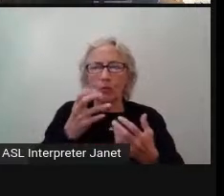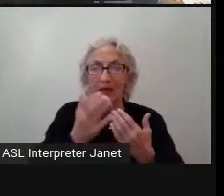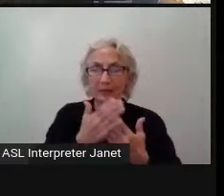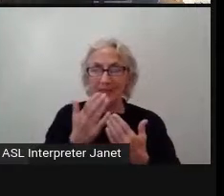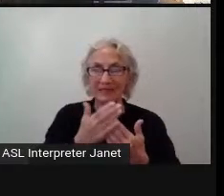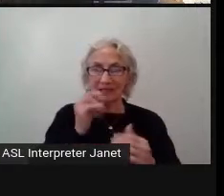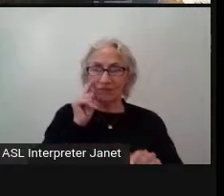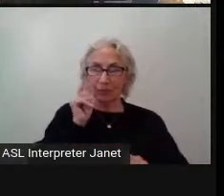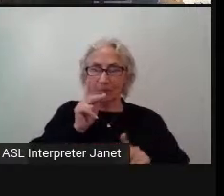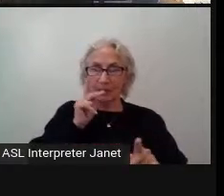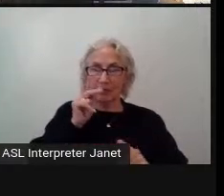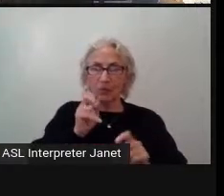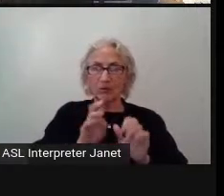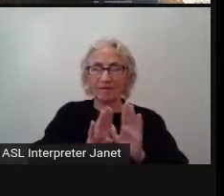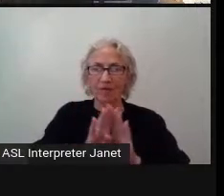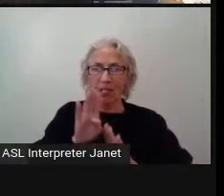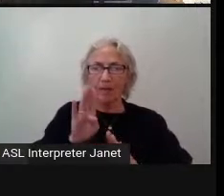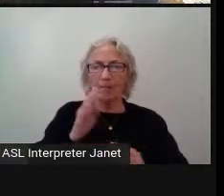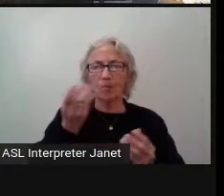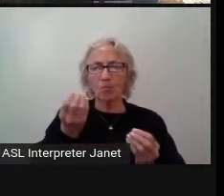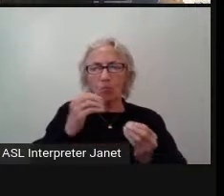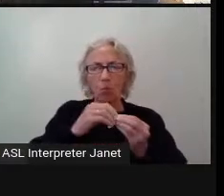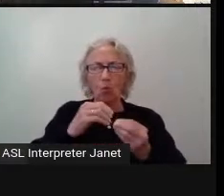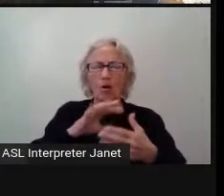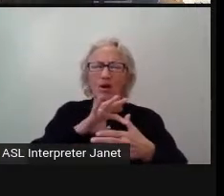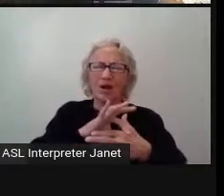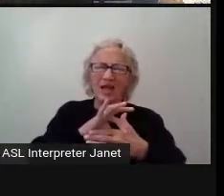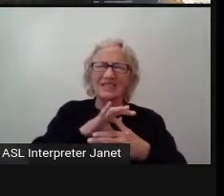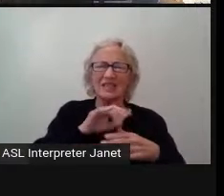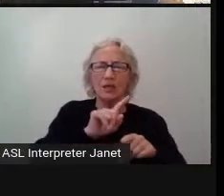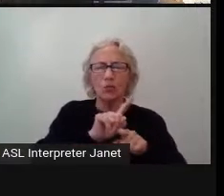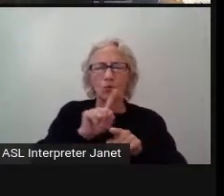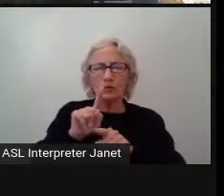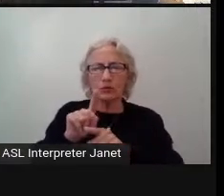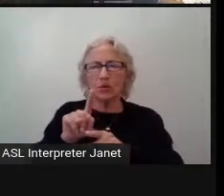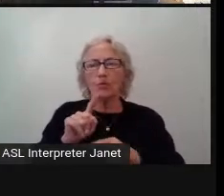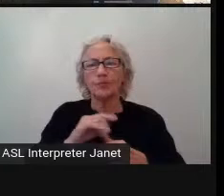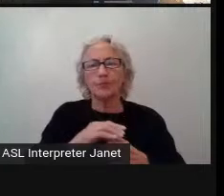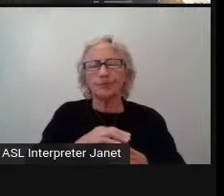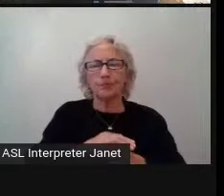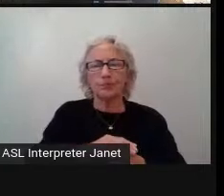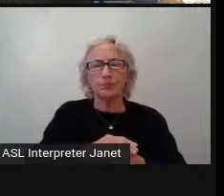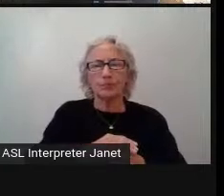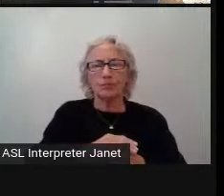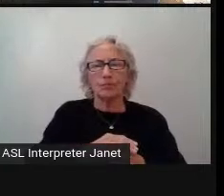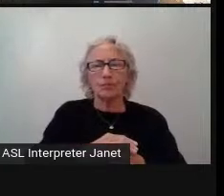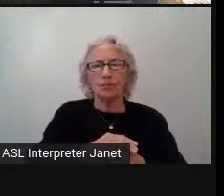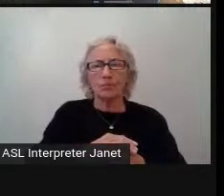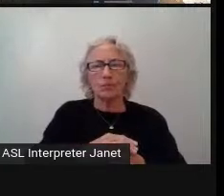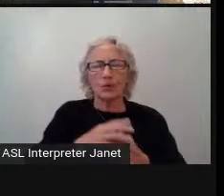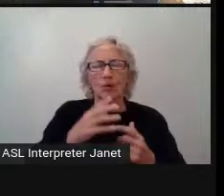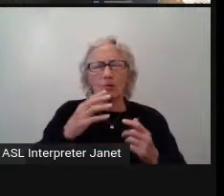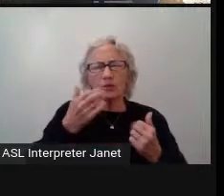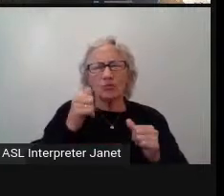conforms . We have made it easier for people to develop accessible content.